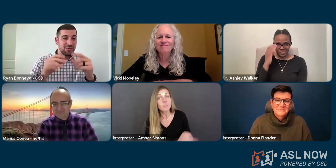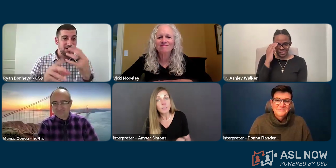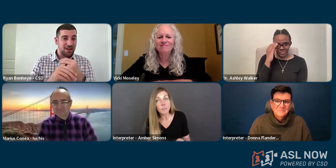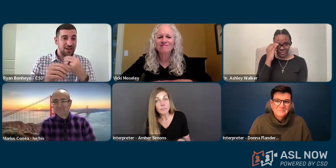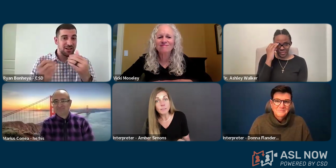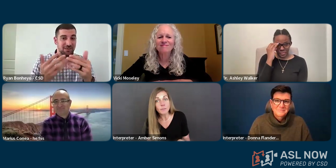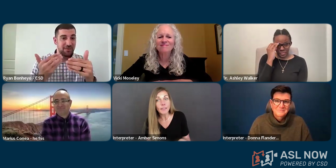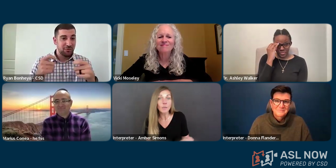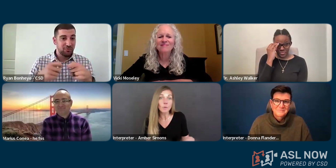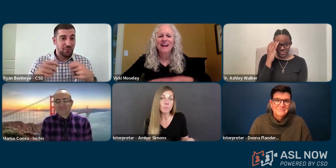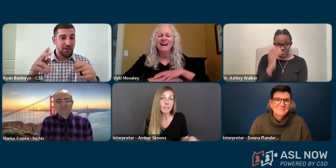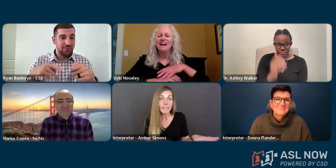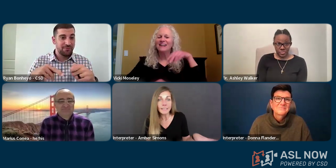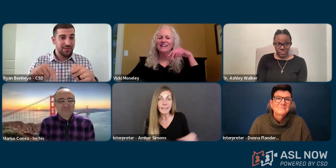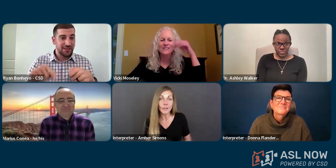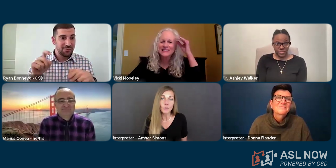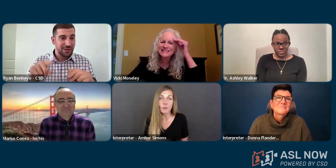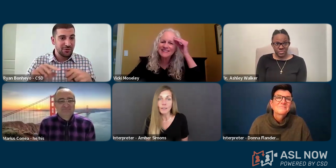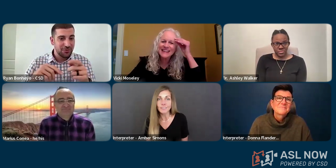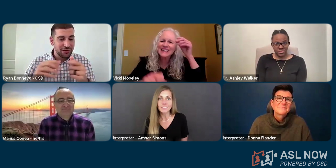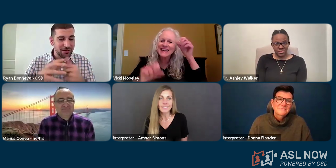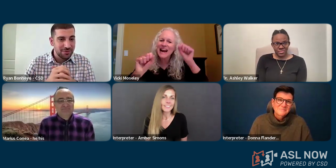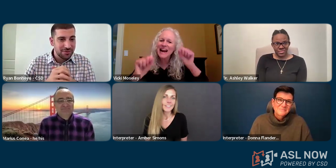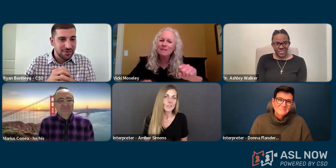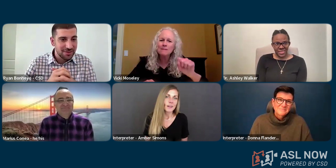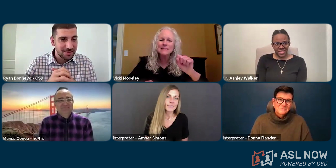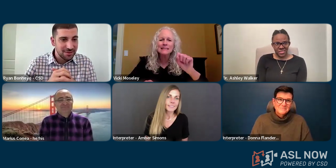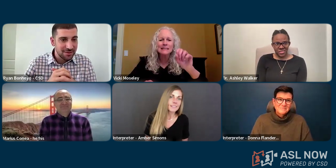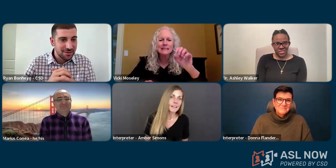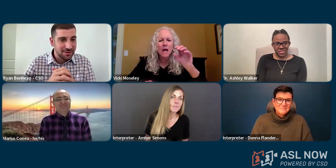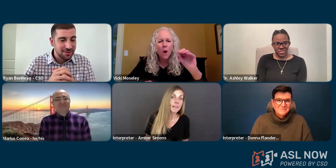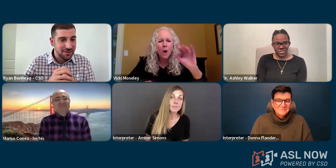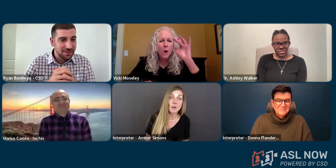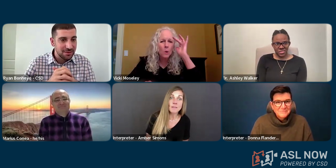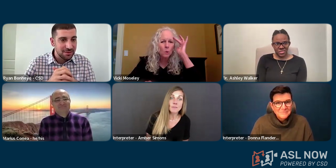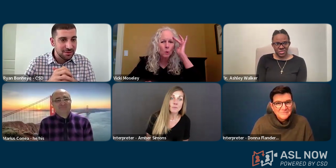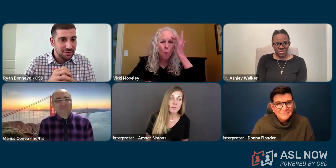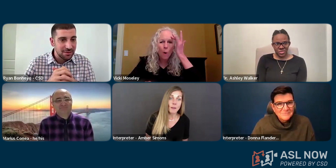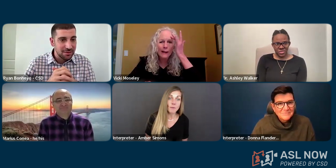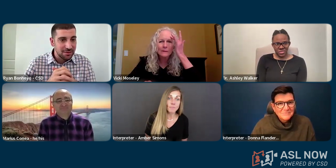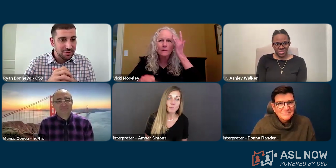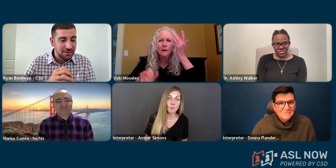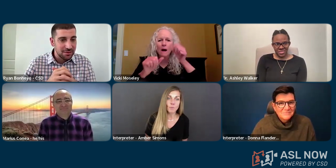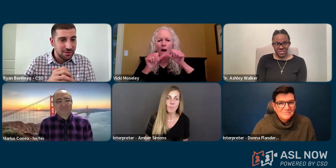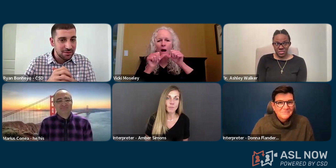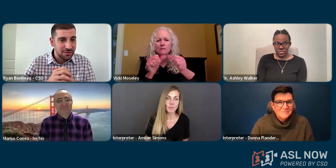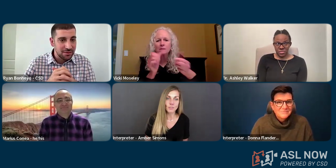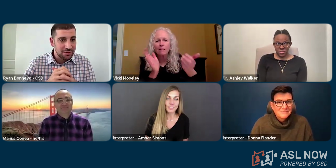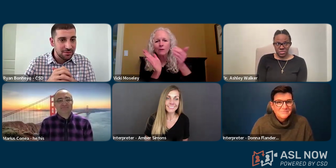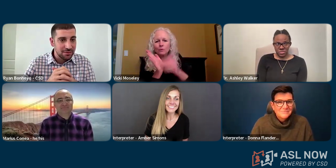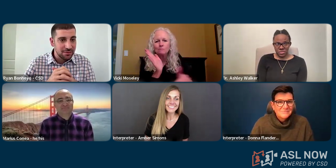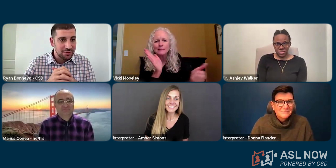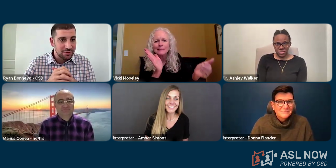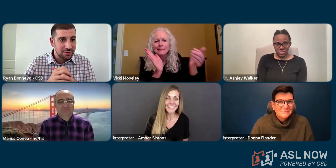Things are a little bit different than it would be in India or somewhere else. Ryan says, last comment before we wrap up before we wrap this question.